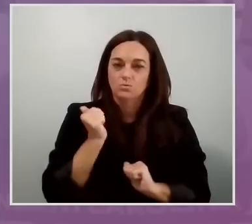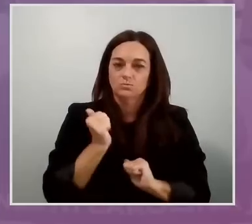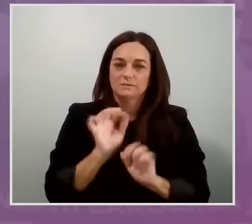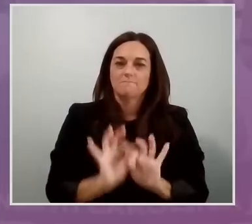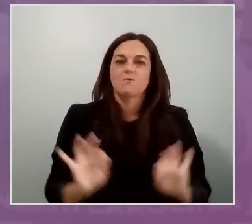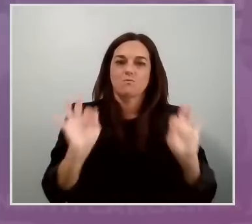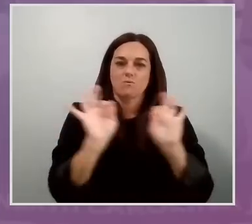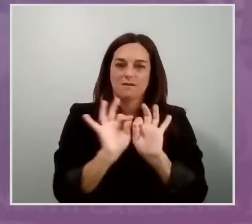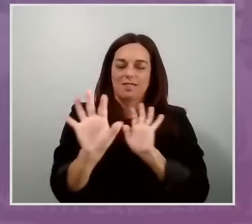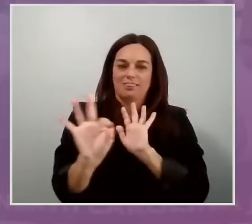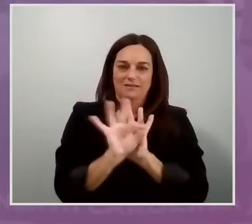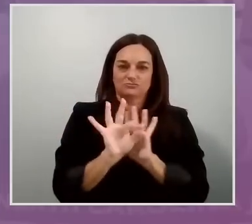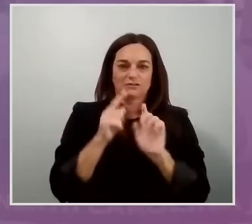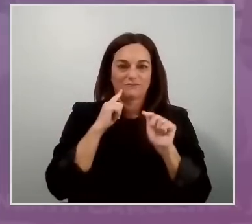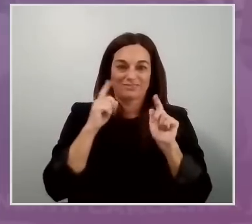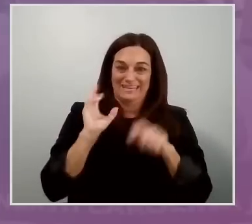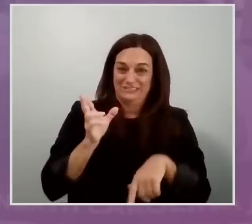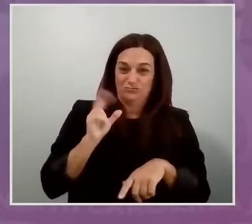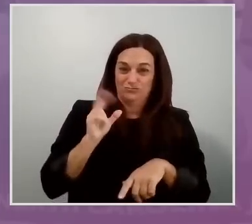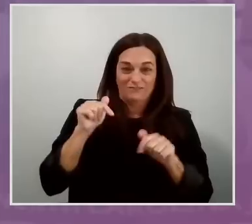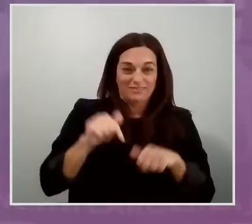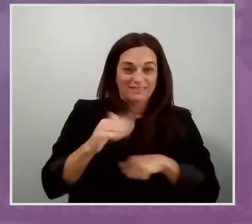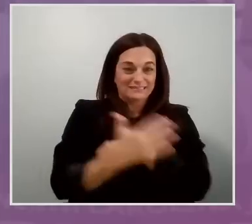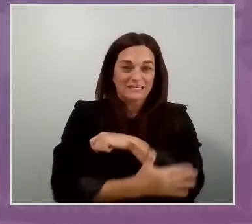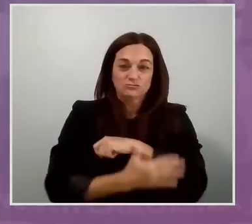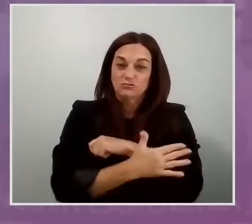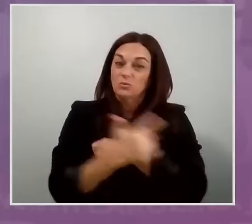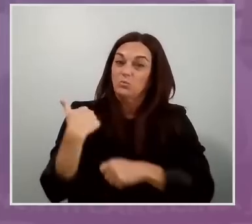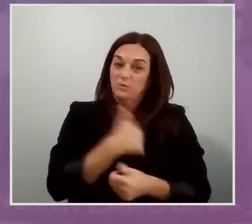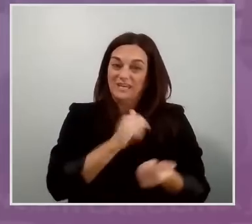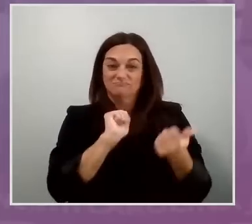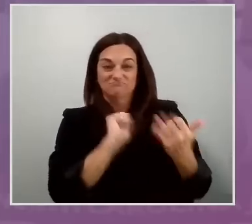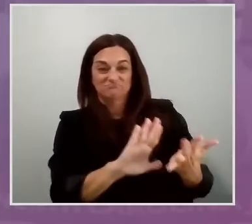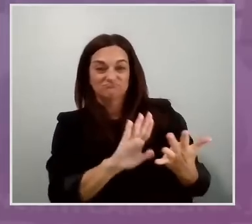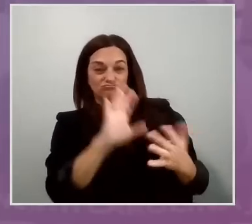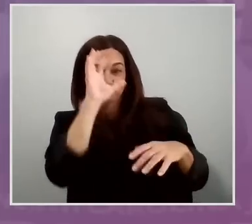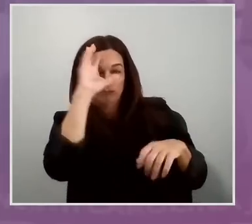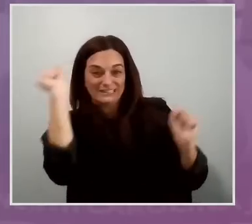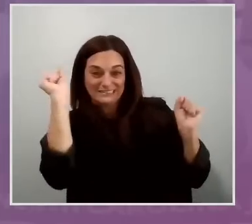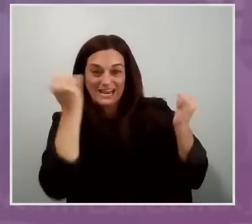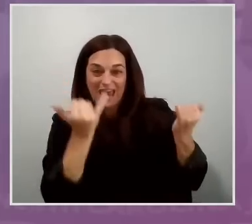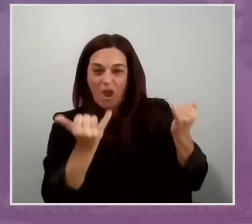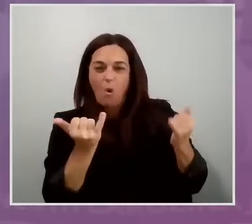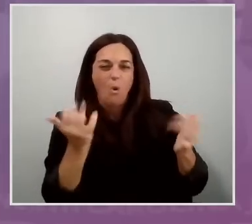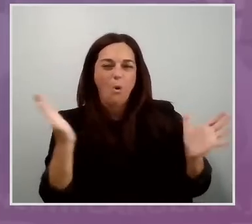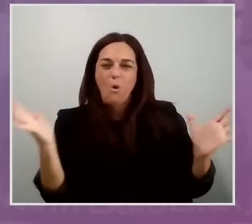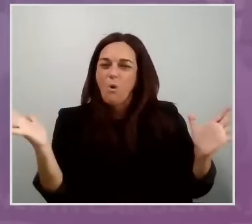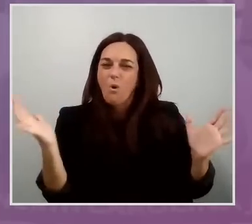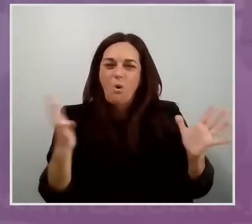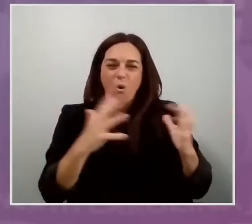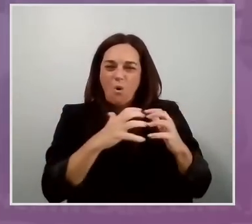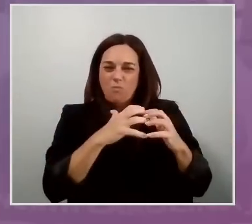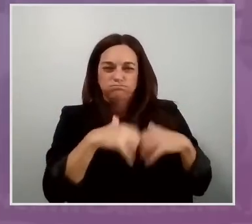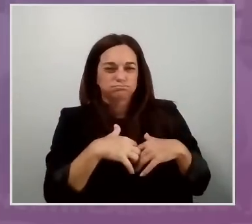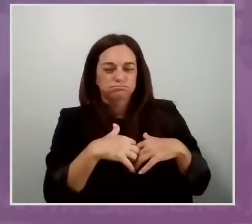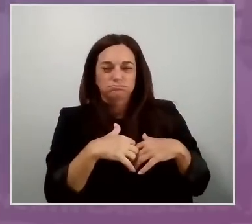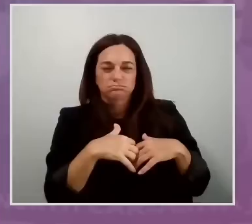THIS FRANKLY IS PROBABLY THE MOST IMPORTANT ELECTION IN THE